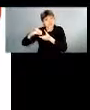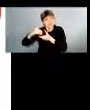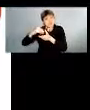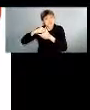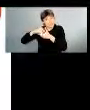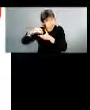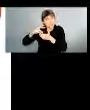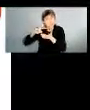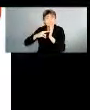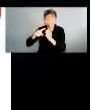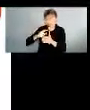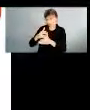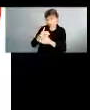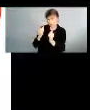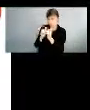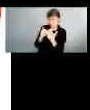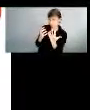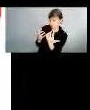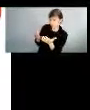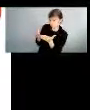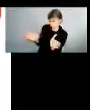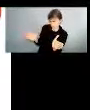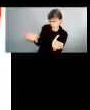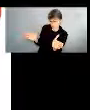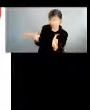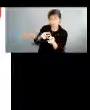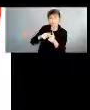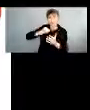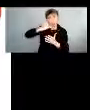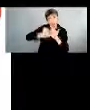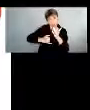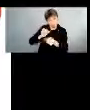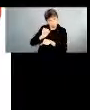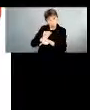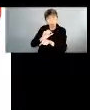awareness of your artistic work, or they actually involve the creation and production of work